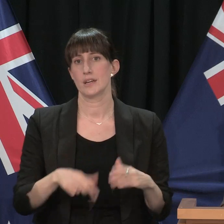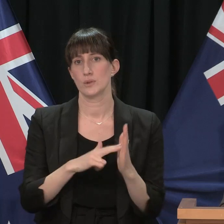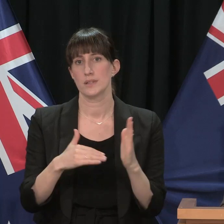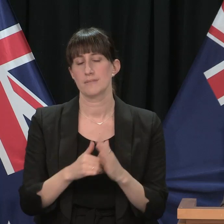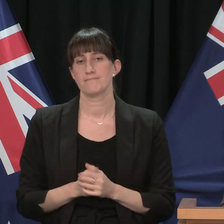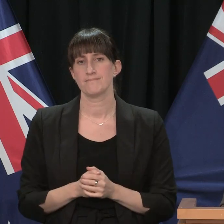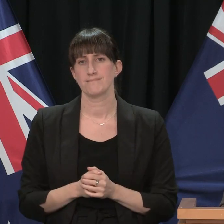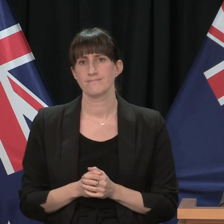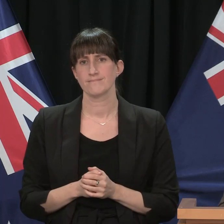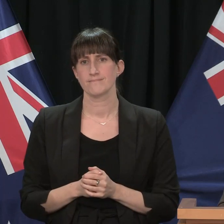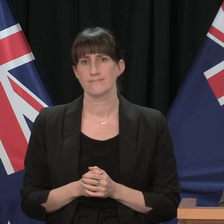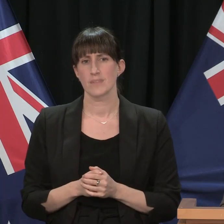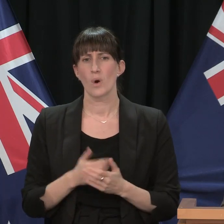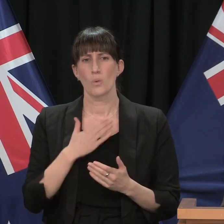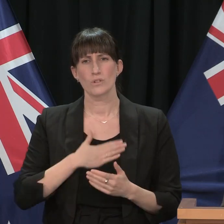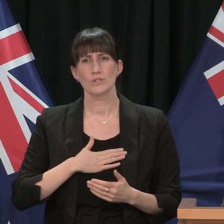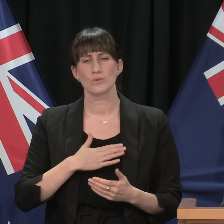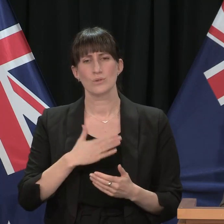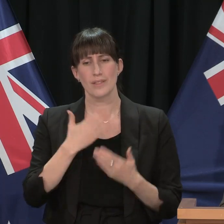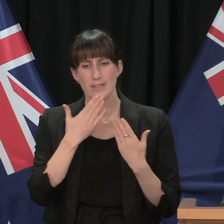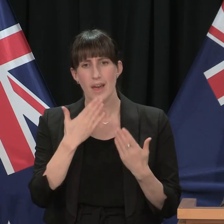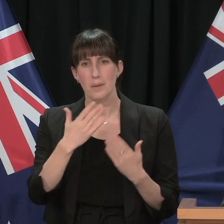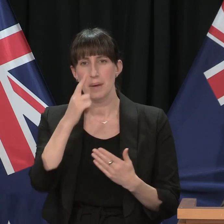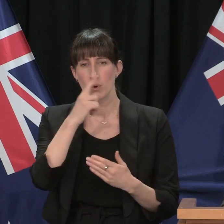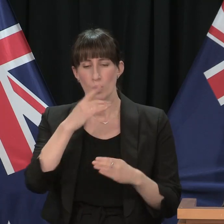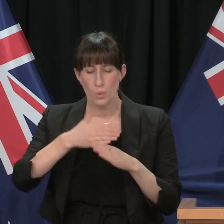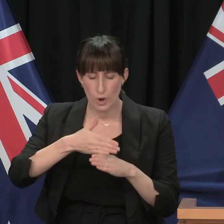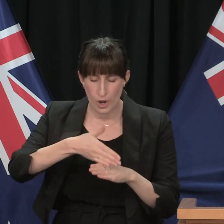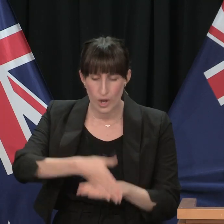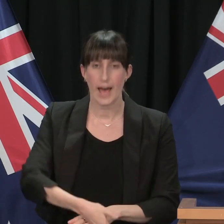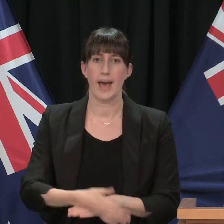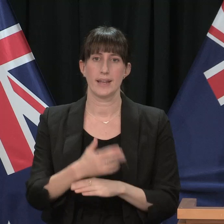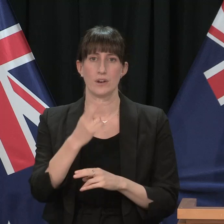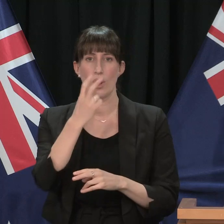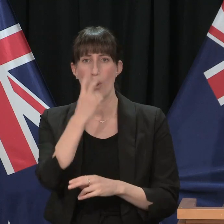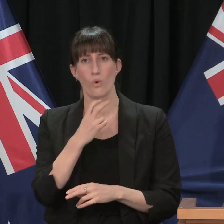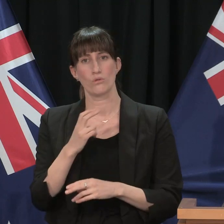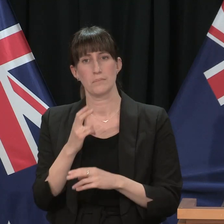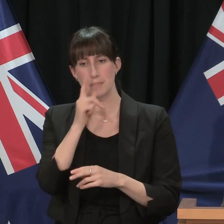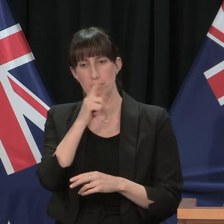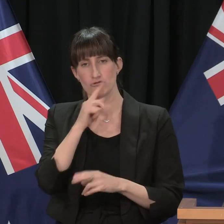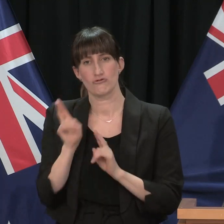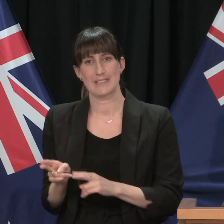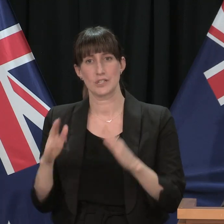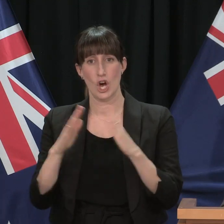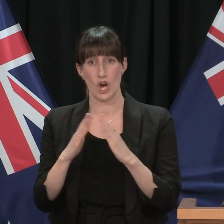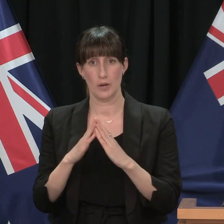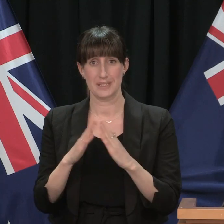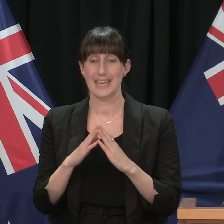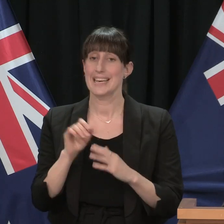very quickly. I do want to acknowledge the enormous work that went in, among all those working in